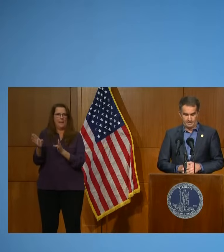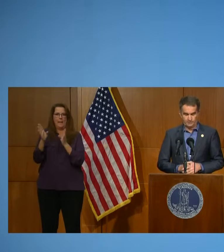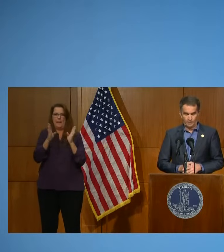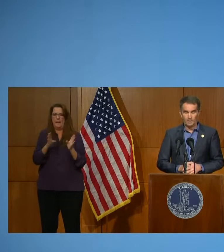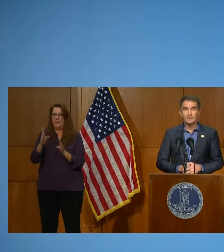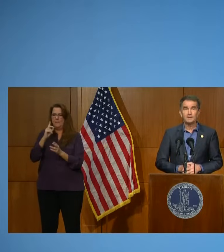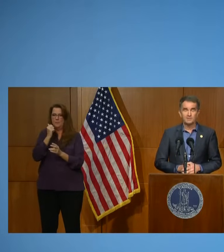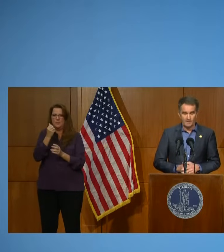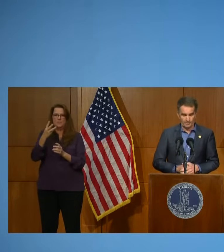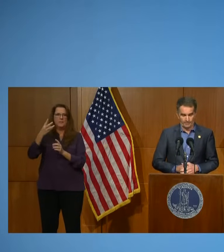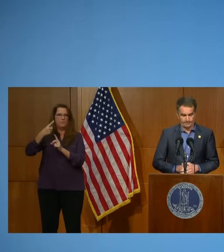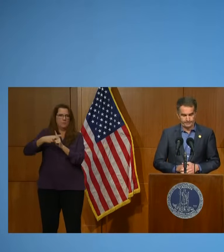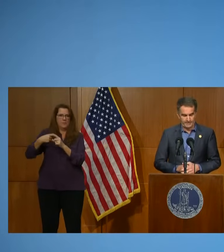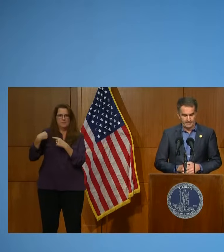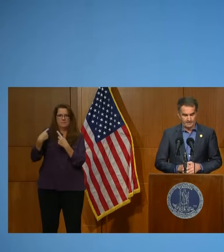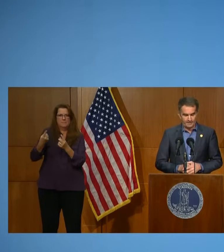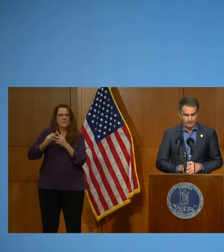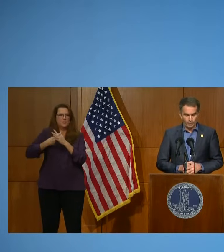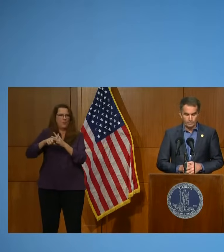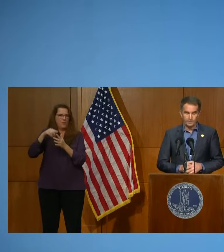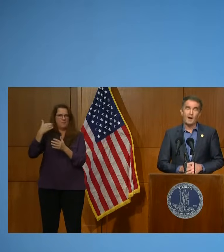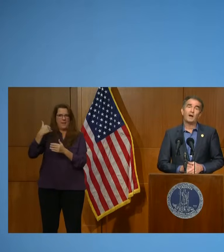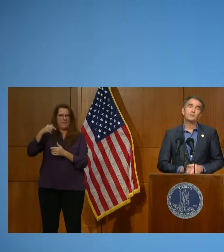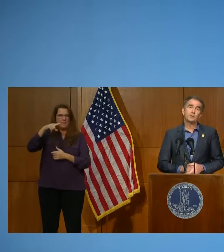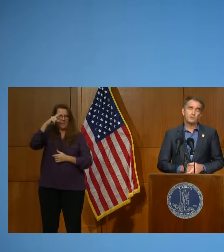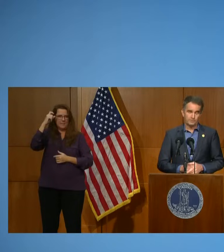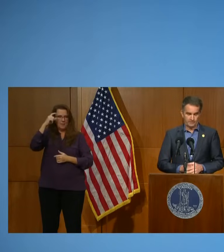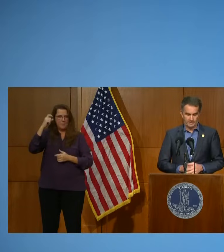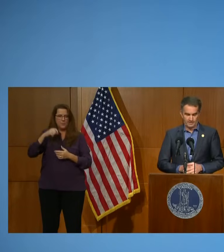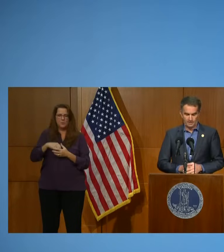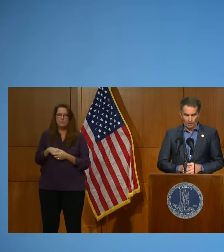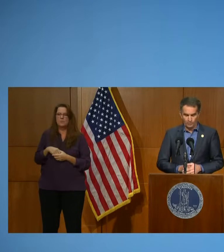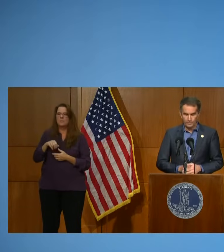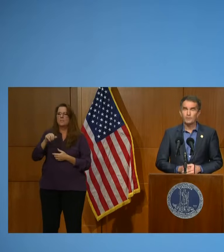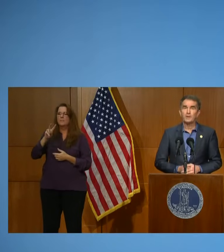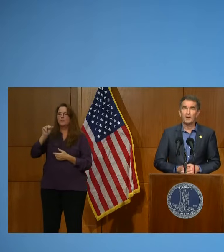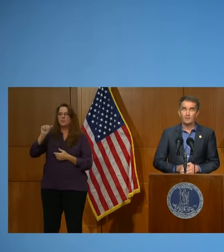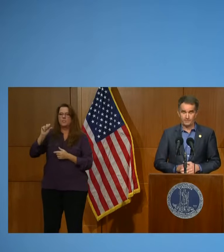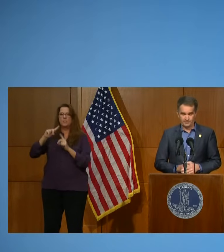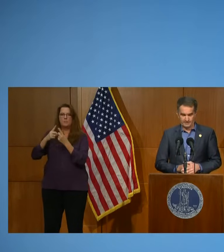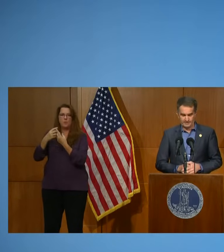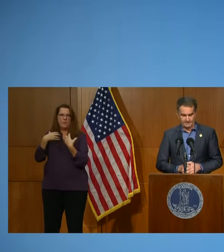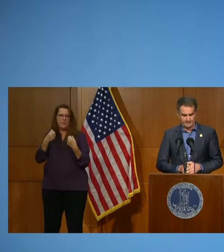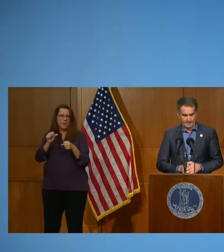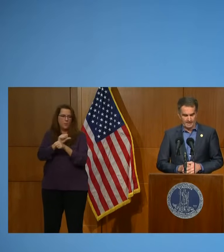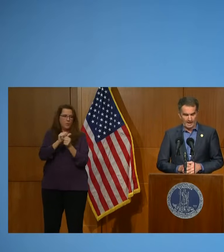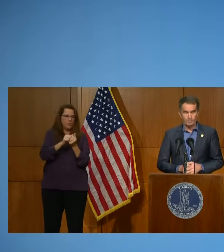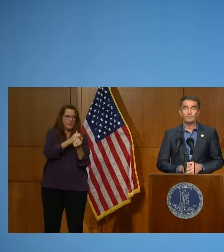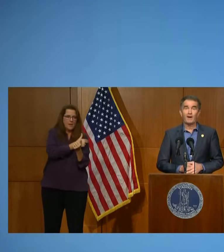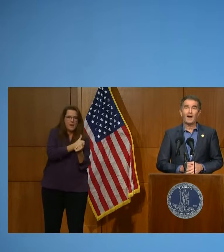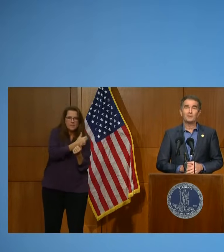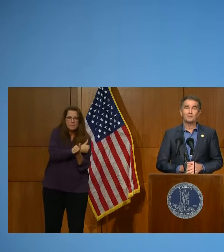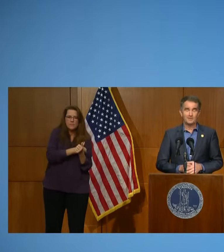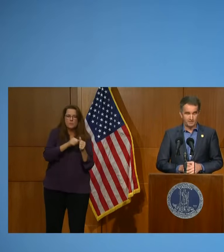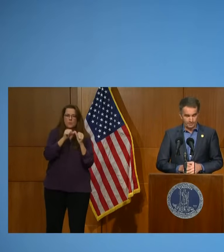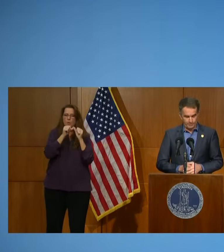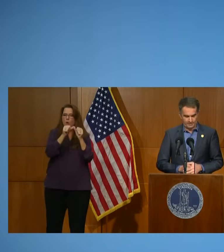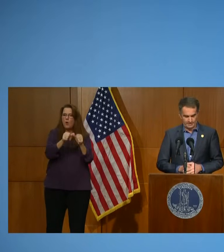VIRGINIA DEPARTMENT OF HEALTH HAS BEEN PLANNING FOR THIS VACCINE FOR SEVERAL MONTHS